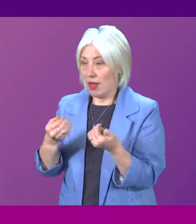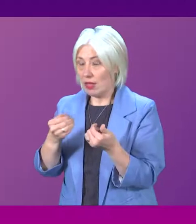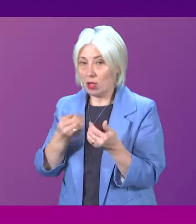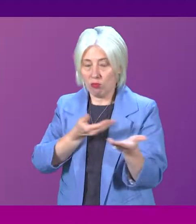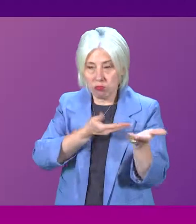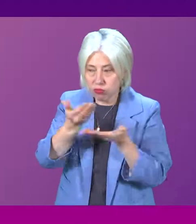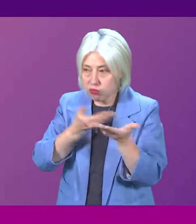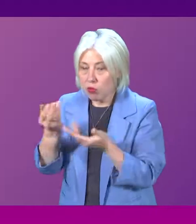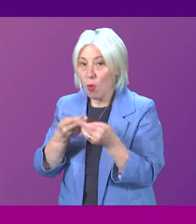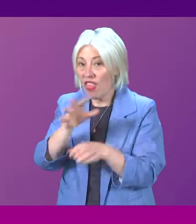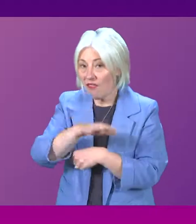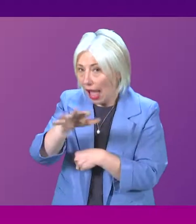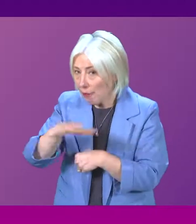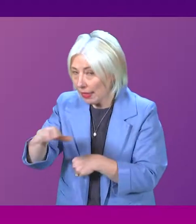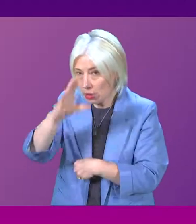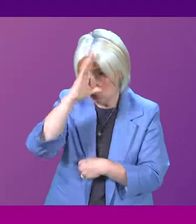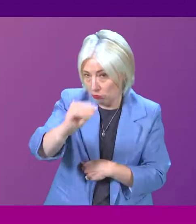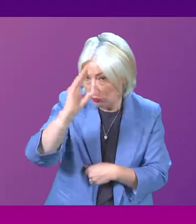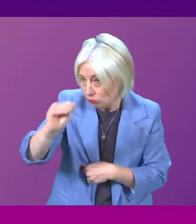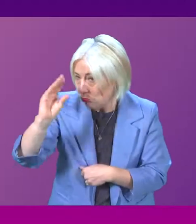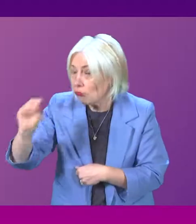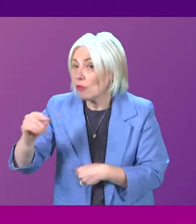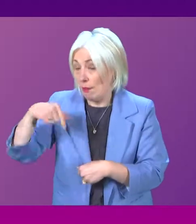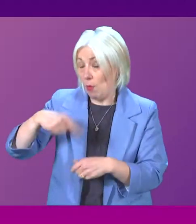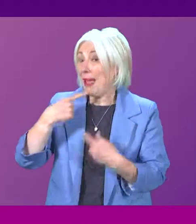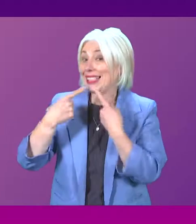groups to advise them of the contents of the statement.